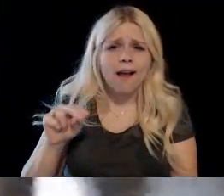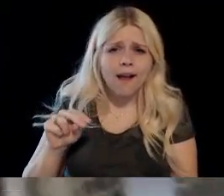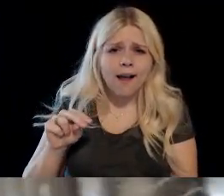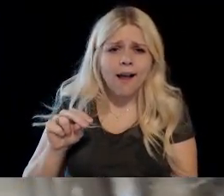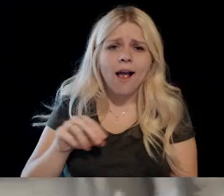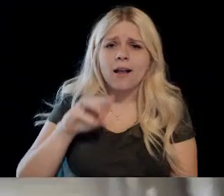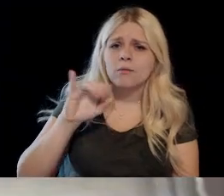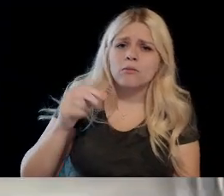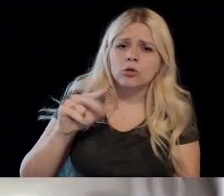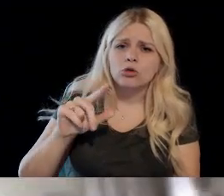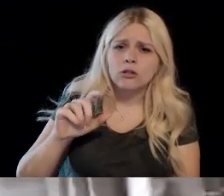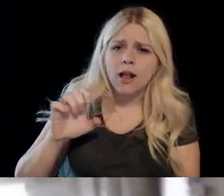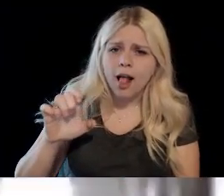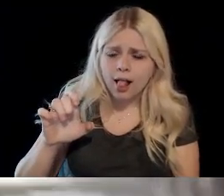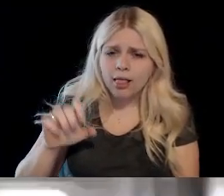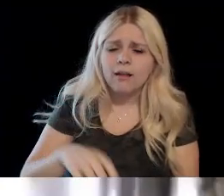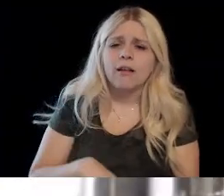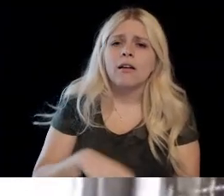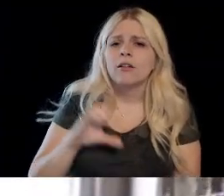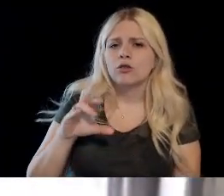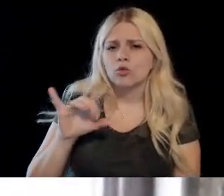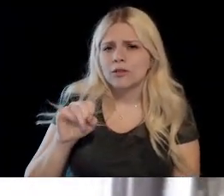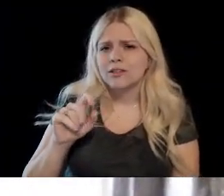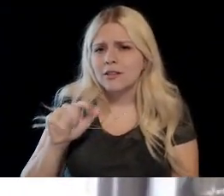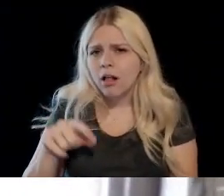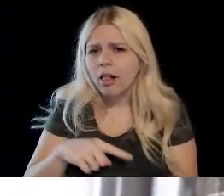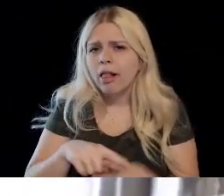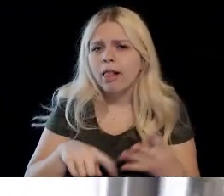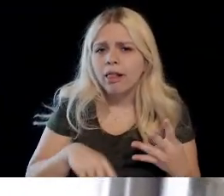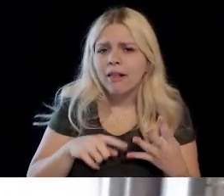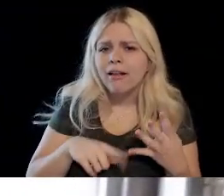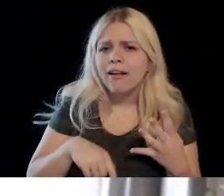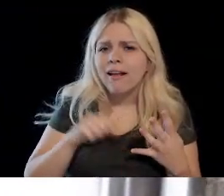Crystal, and Ali. Ali's coming in over there. You guys, it's so great, Facebook field trips.